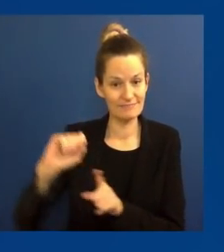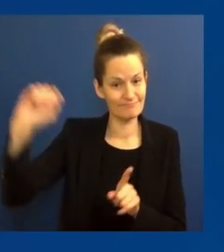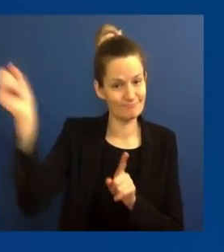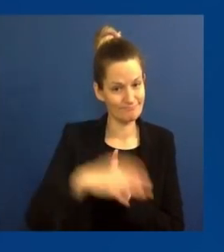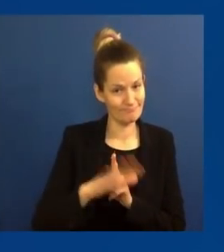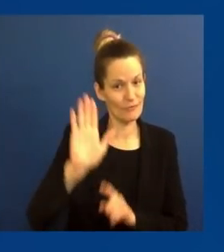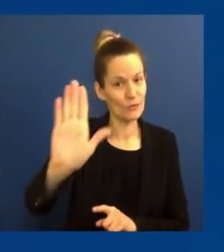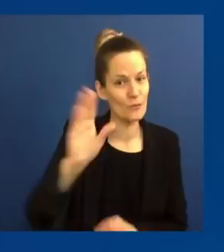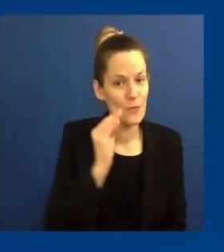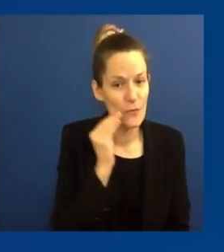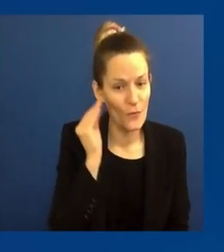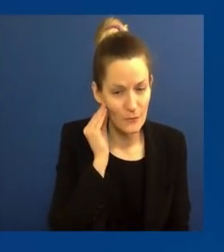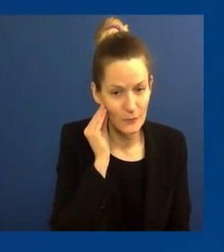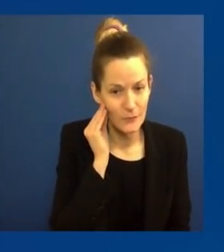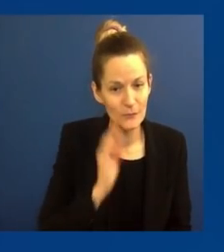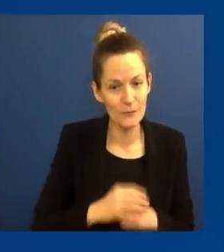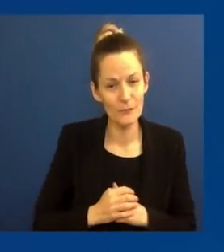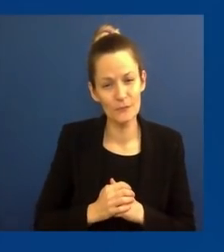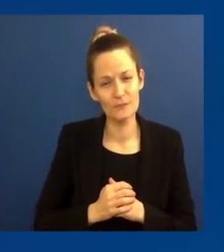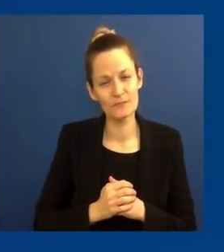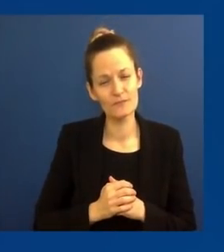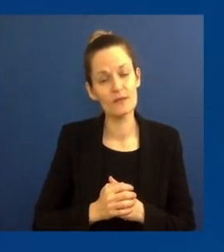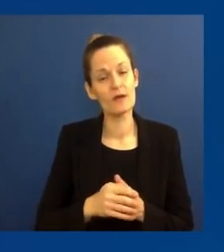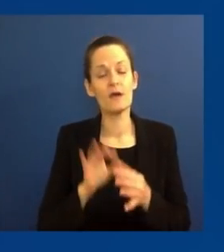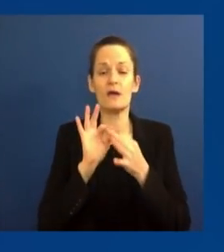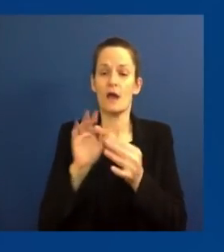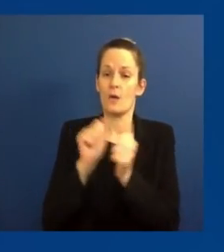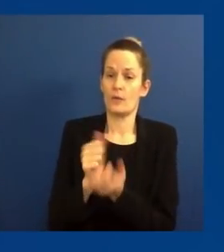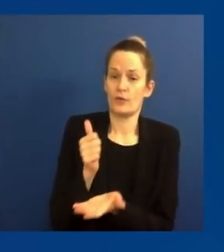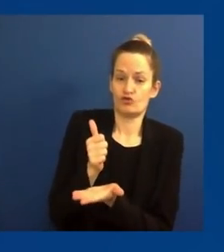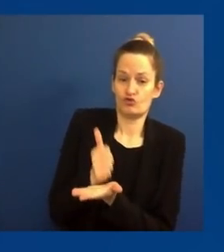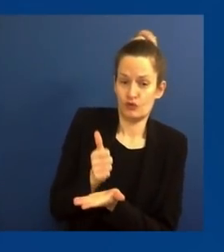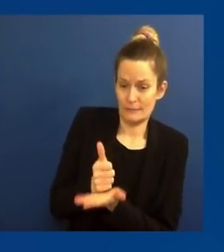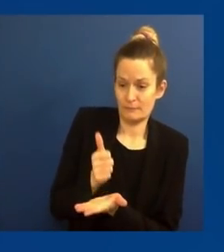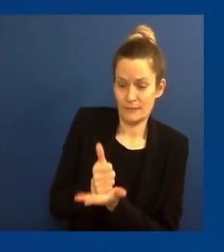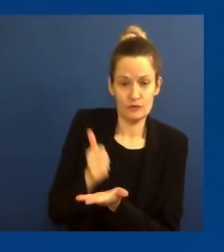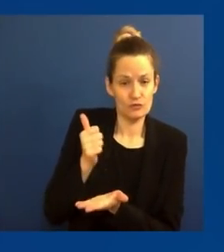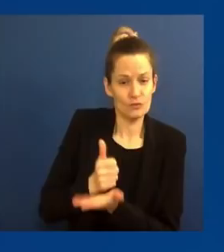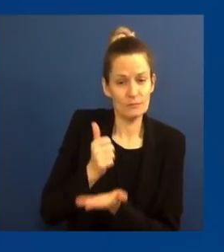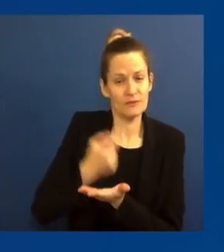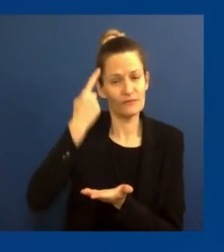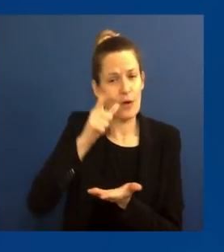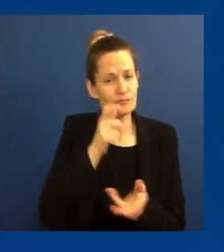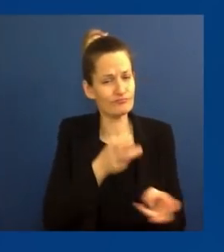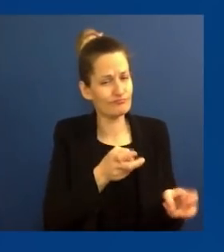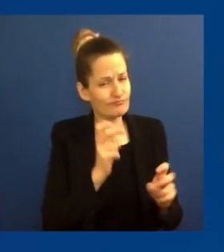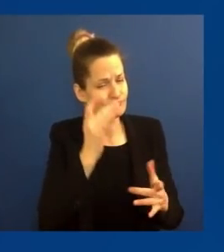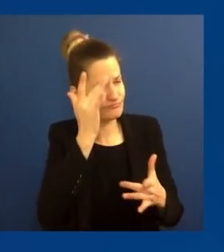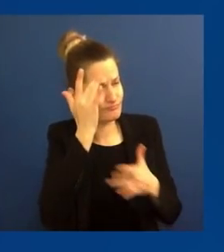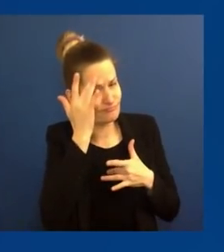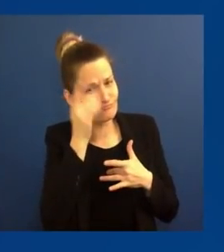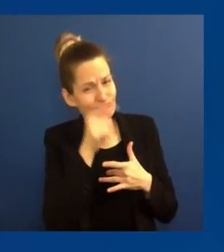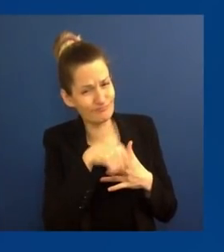available now than at any other point in the pandemic -- importantly, including Pfizer's antiviral pill,